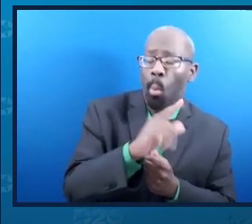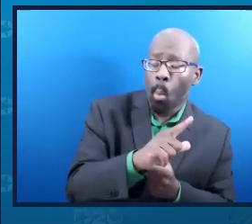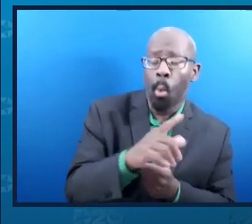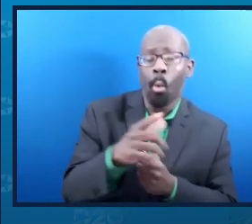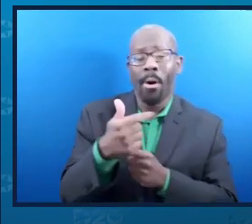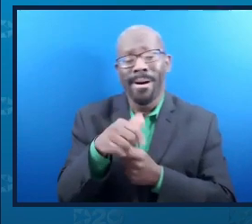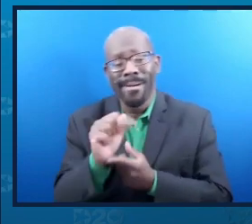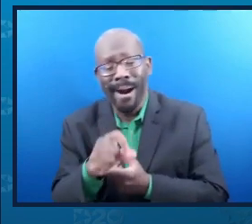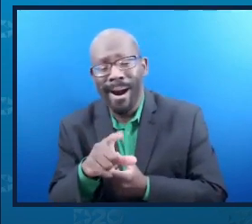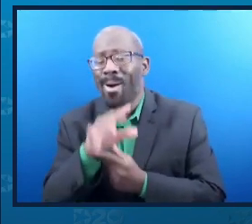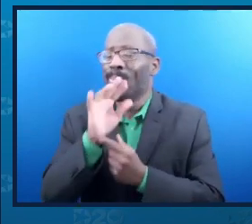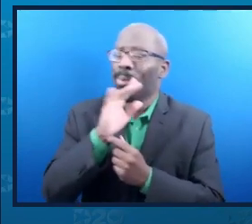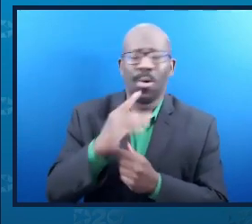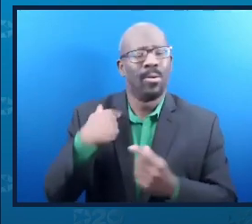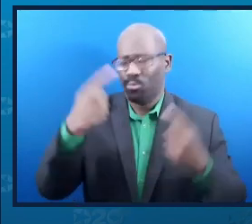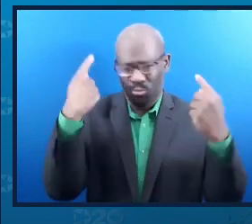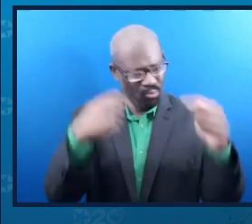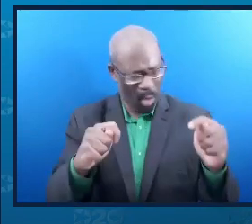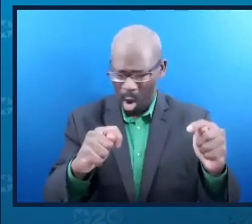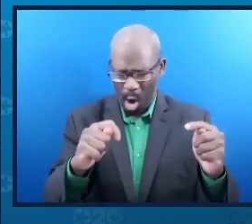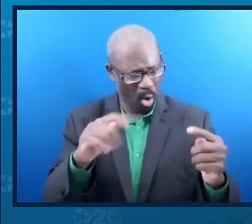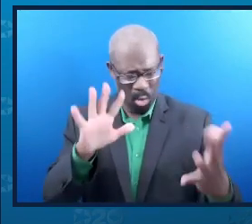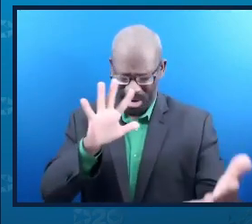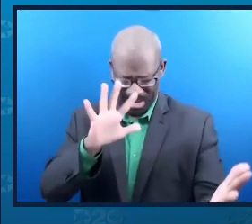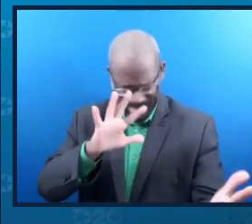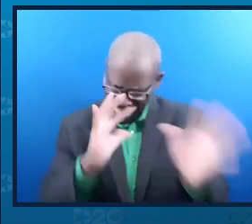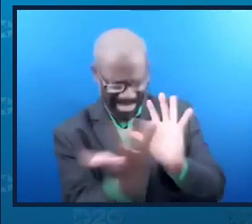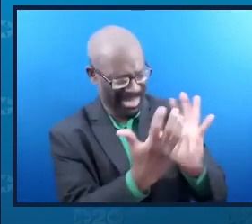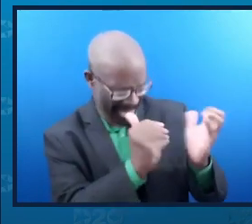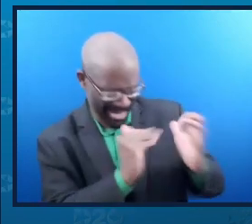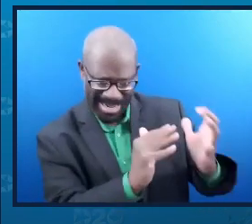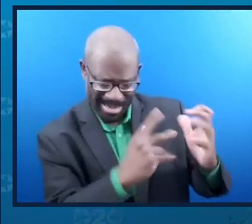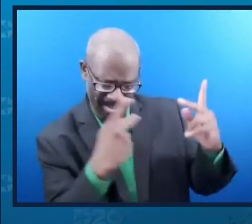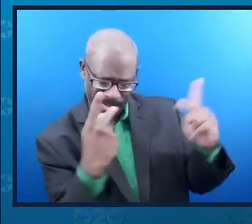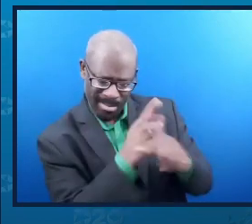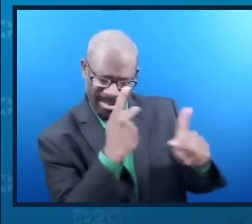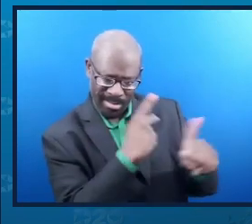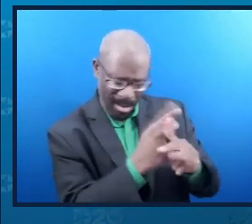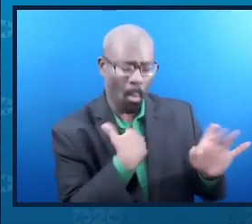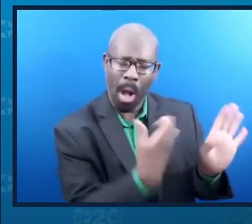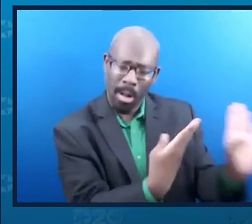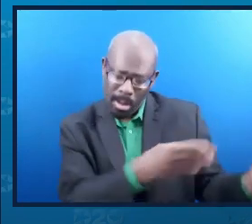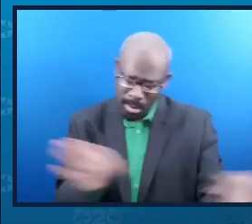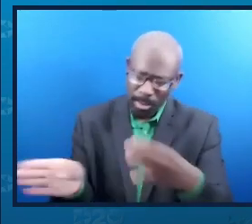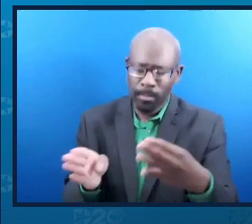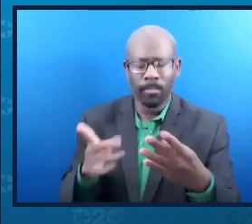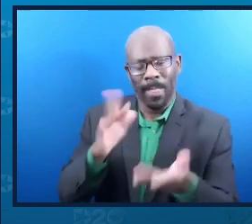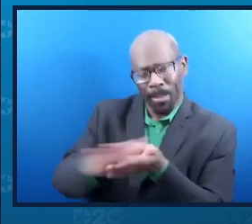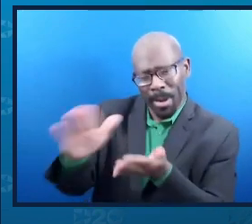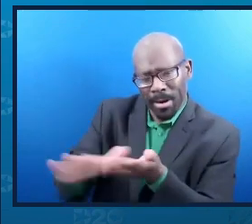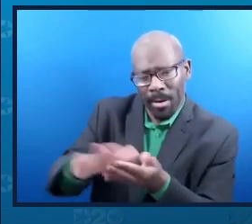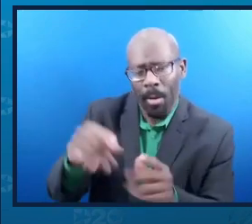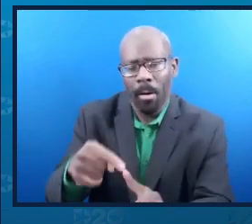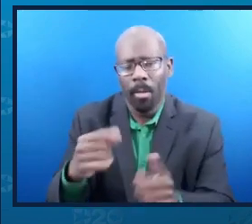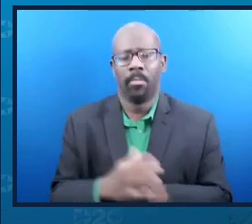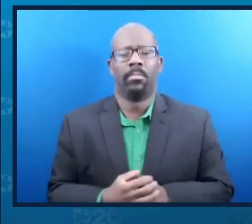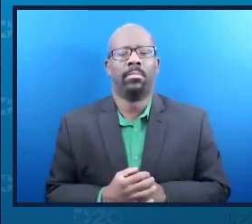WHILE THEY'VE BEEN ROLLING BACK REGULATIONS ON OIL AND GAS COMPANIES, WE'VE TAKEN ON POLLUTERS AND HELD THEM